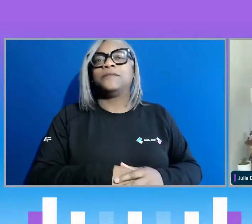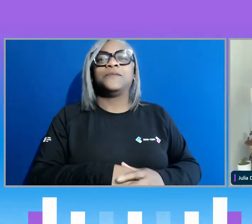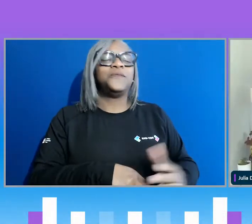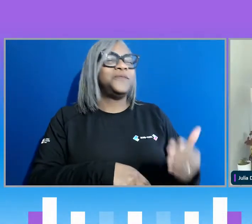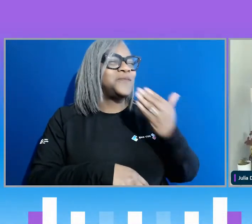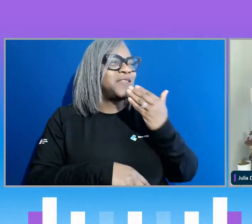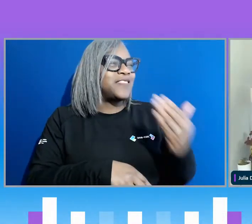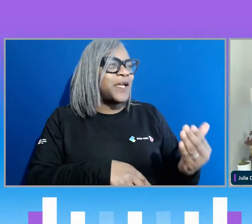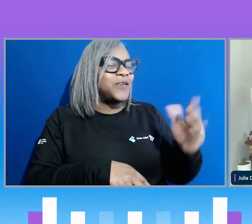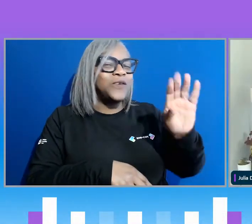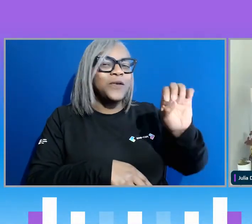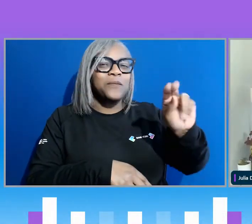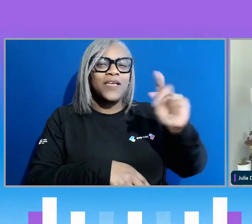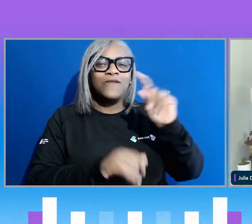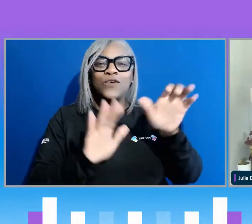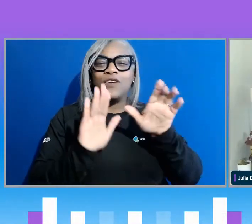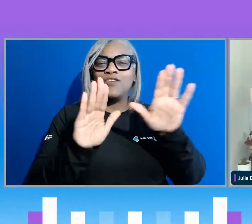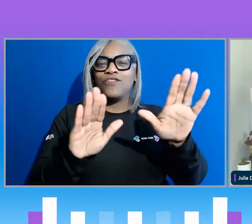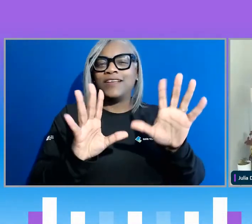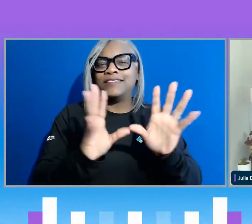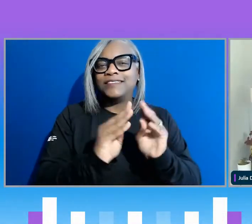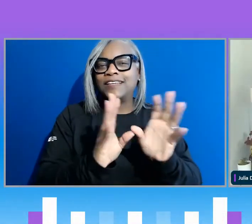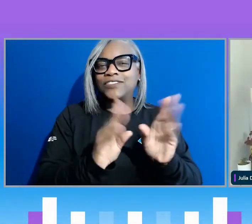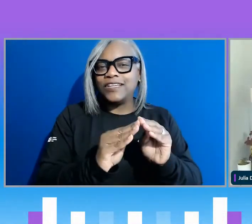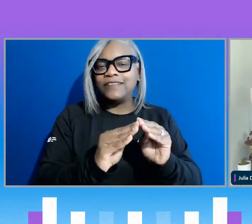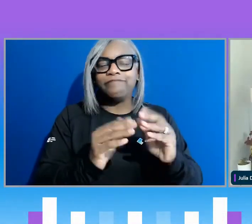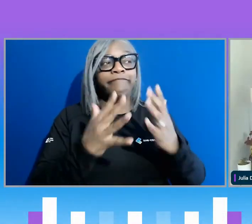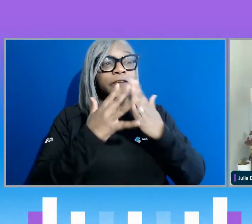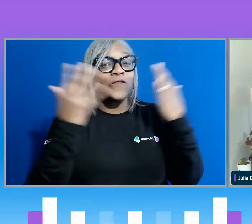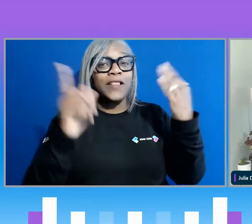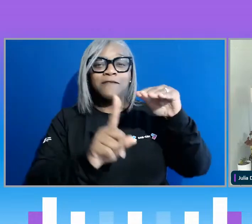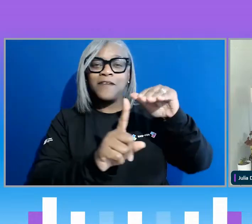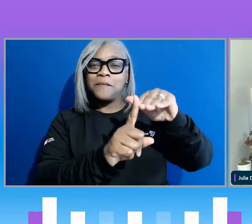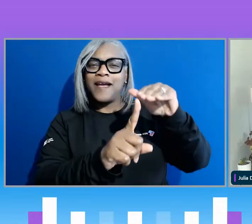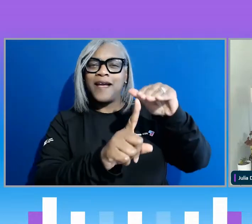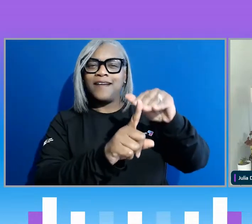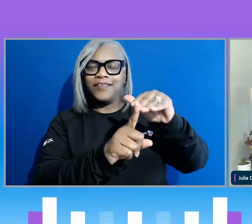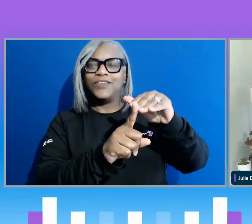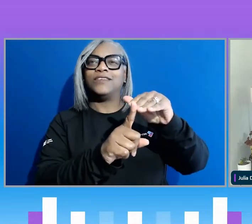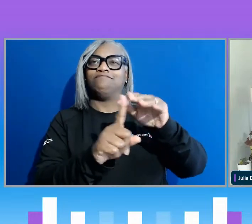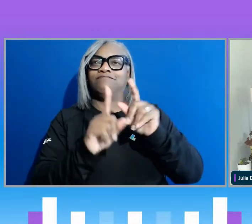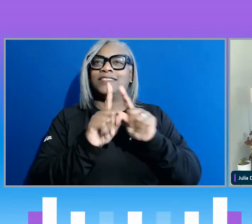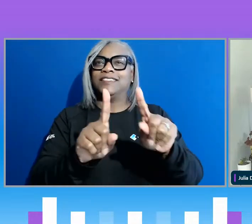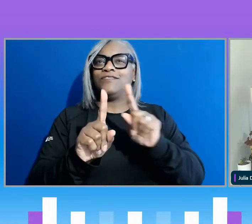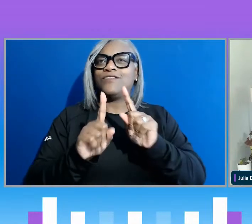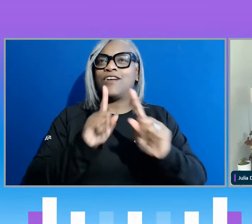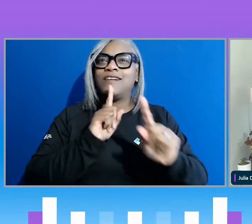Ben for a great session. A friendly reminder you can continue the conversation in our